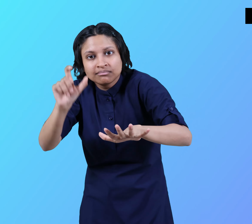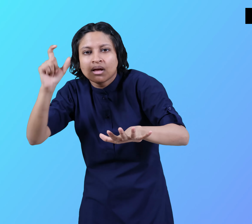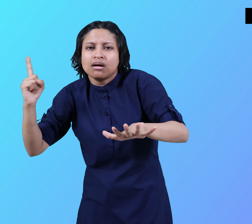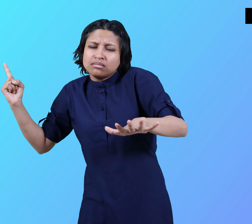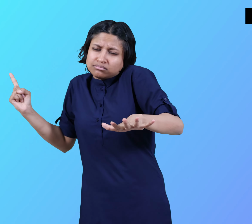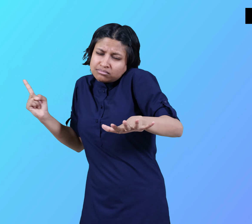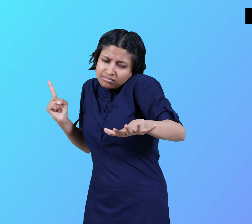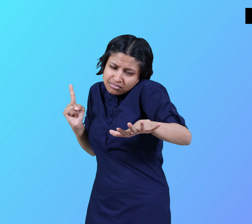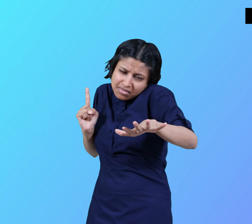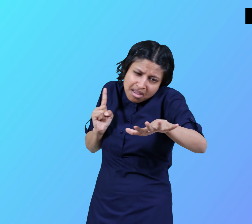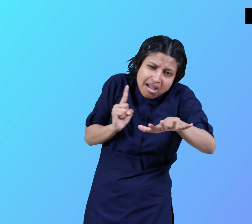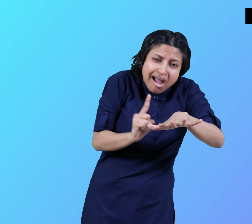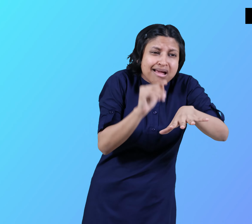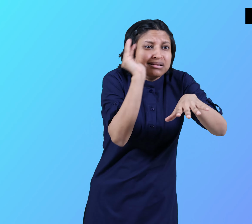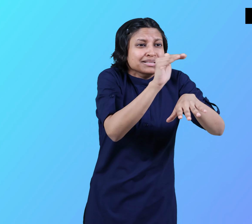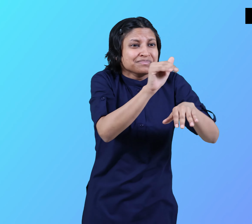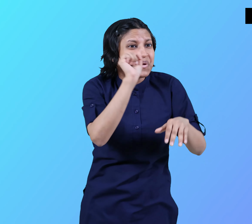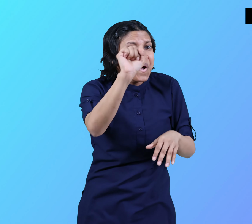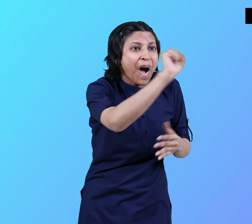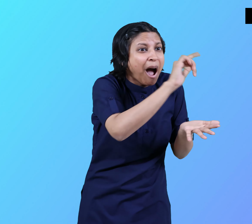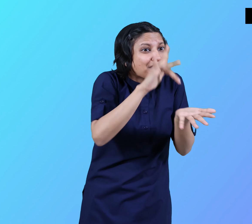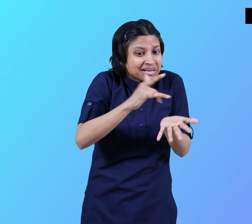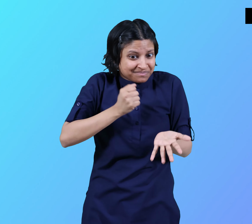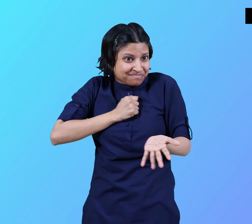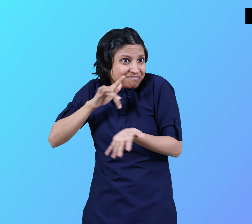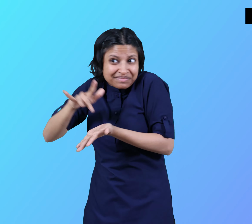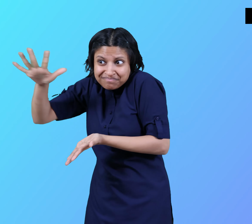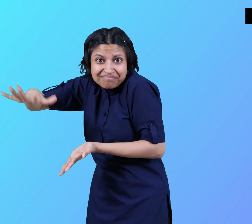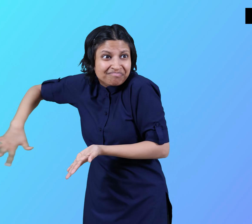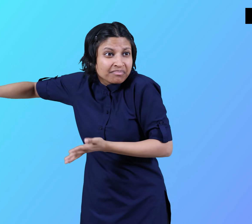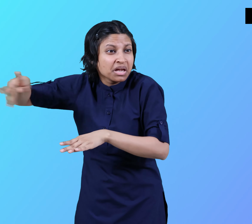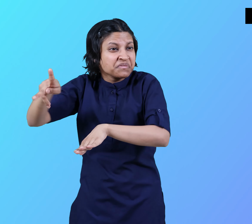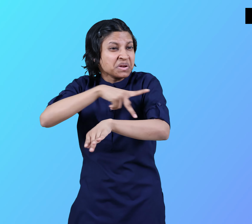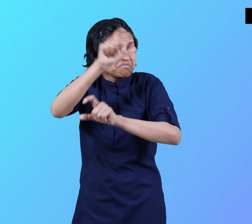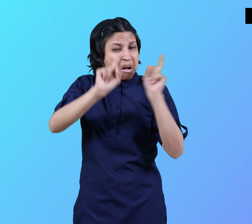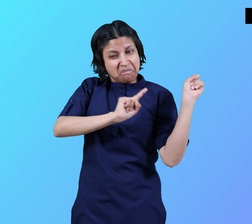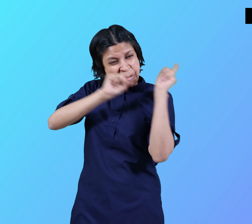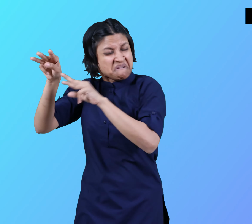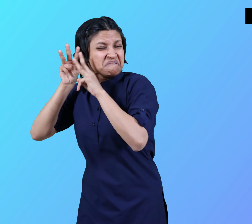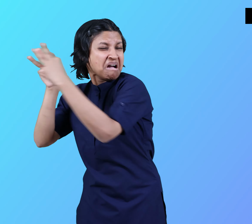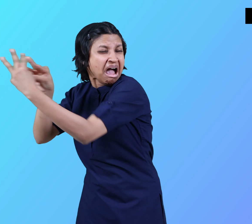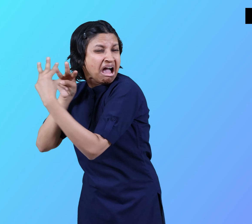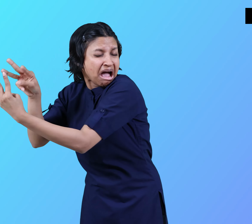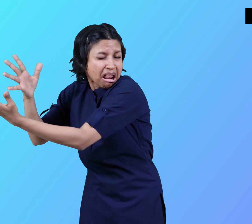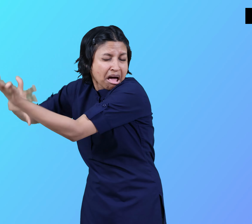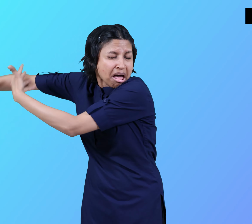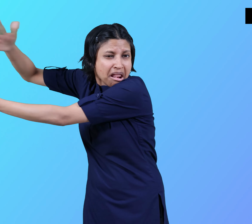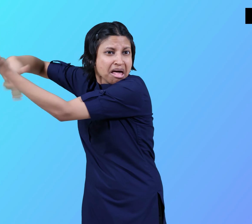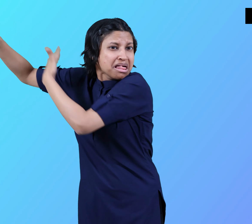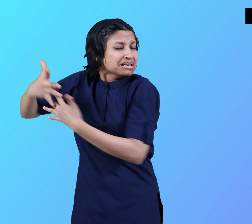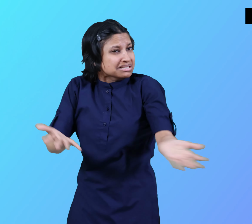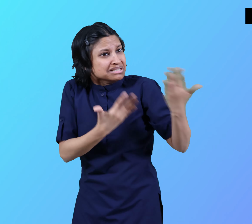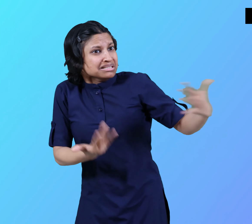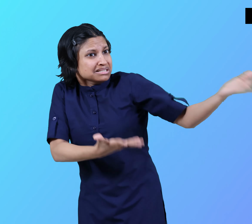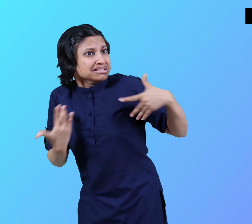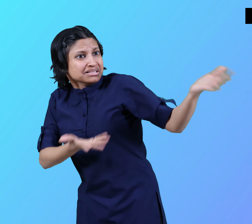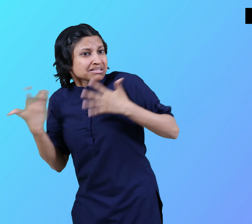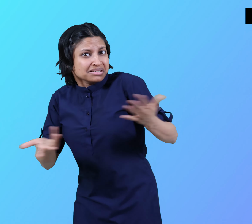Then a messenger arrived and told Saul, “Come quickly! The Philistines are attacking.”